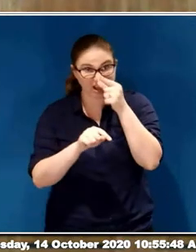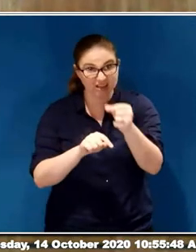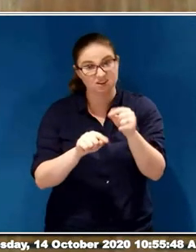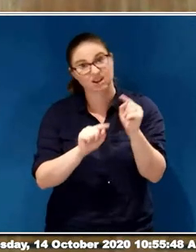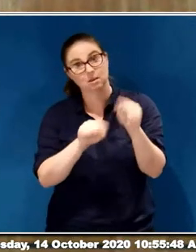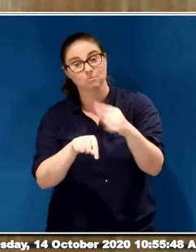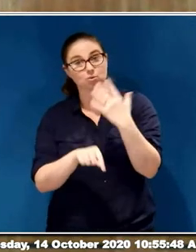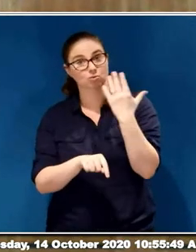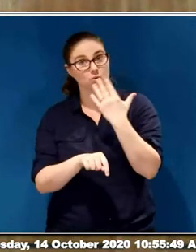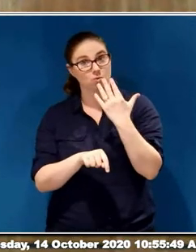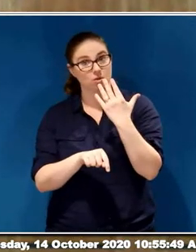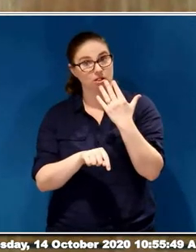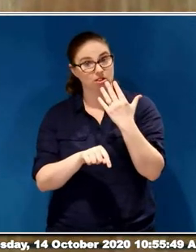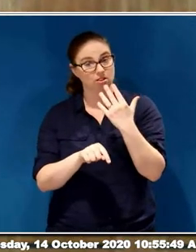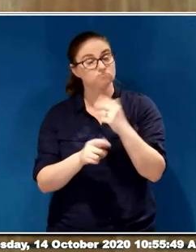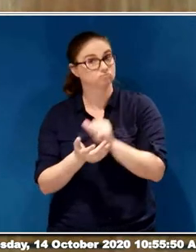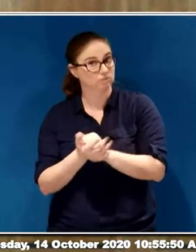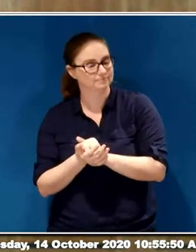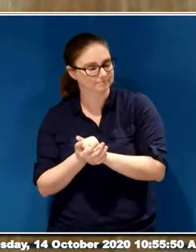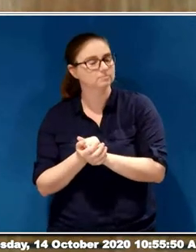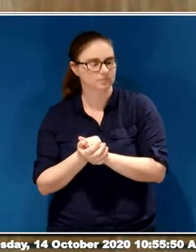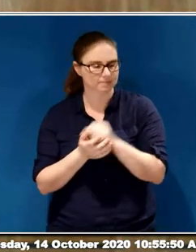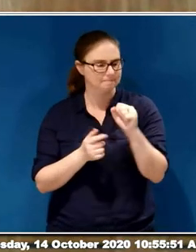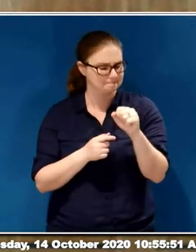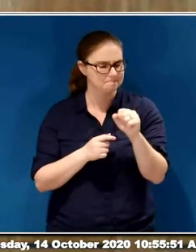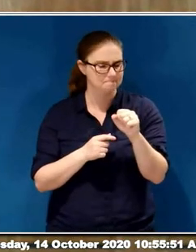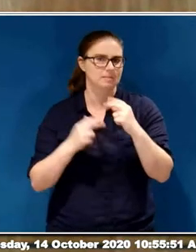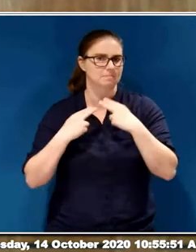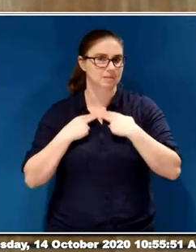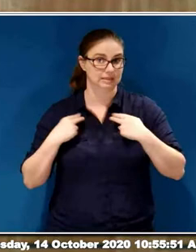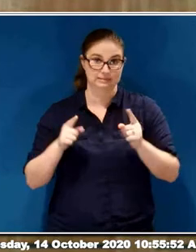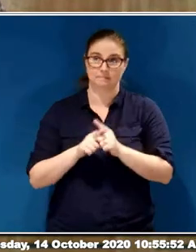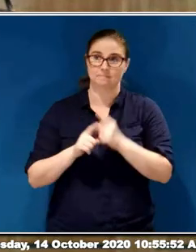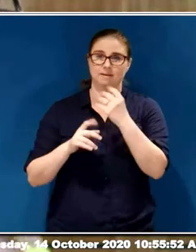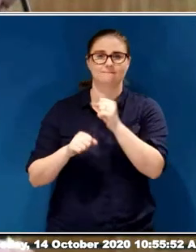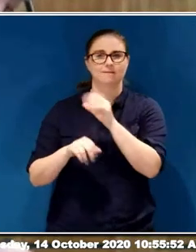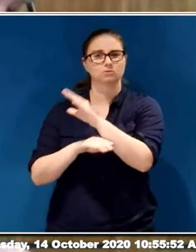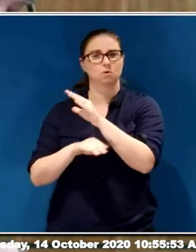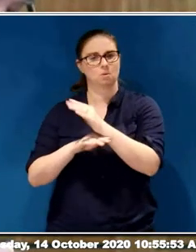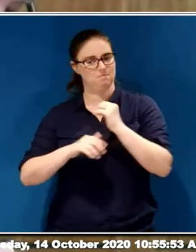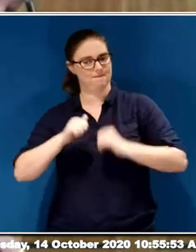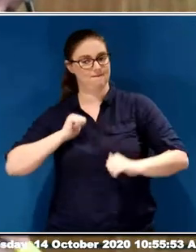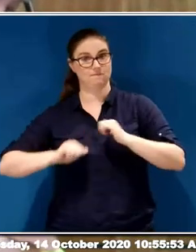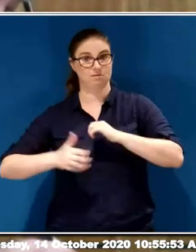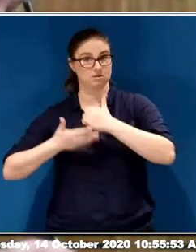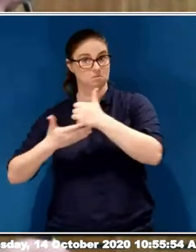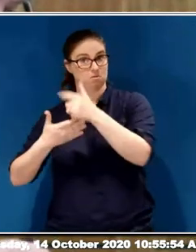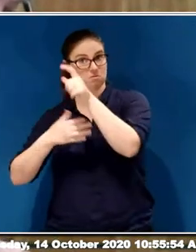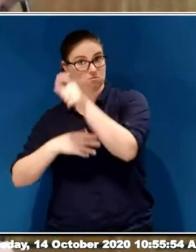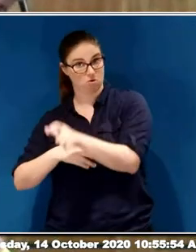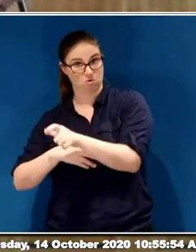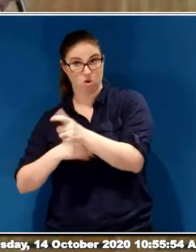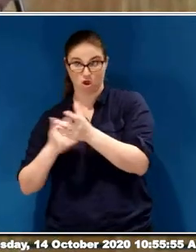Were those recommendations or suggestions by you taken up? No, they were not.